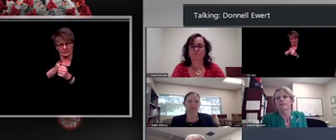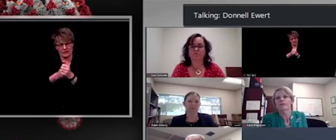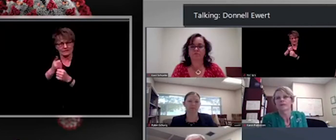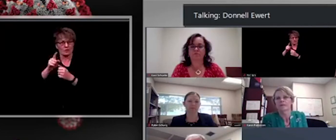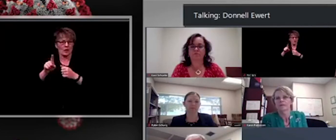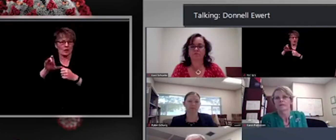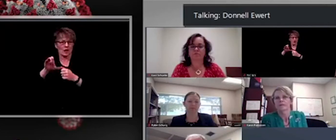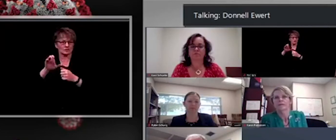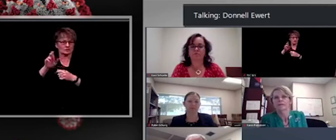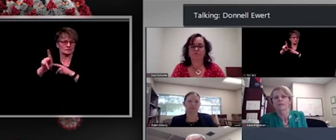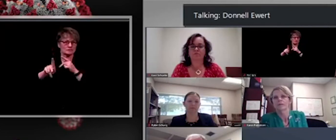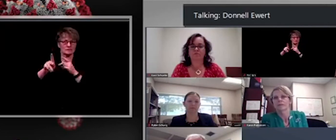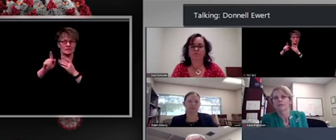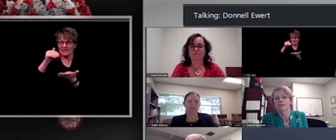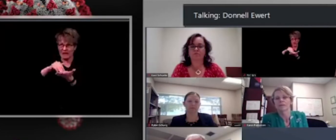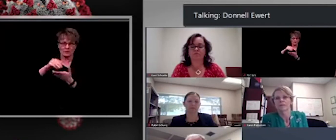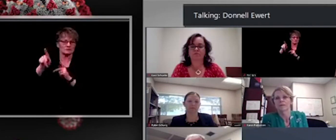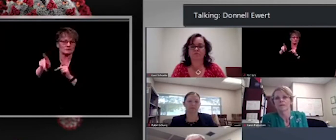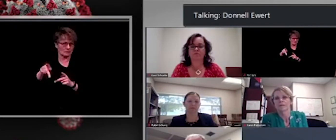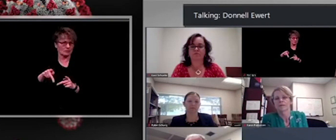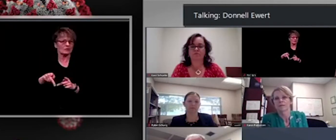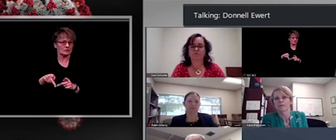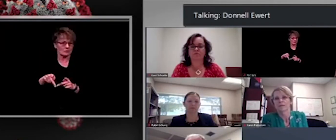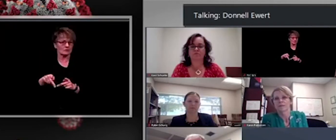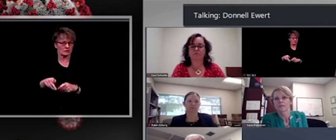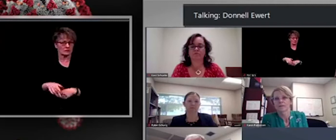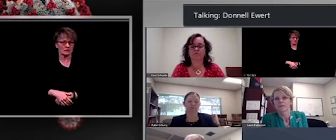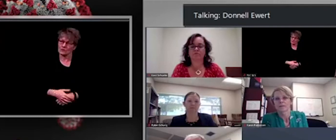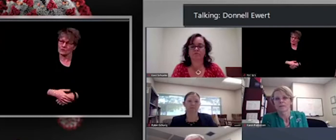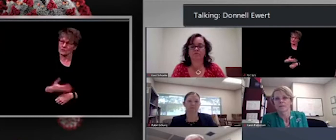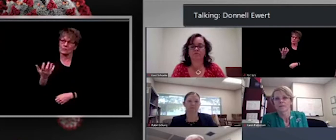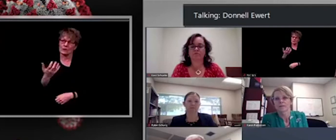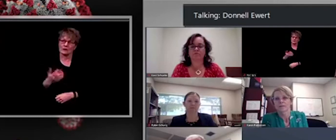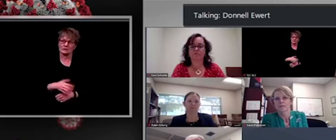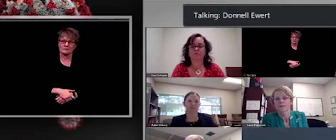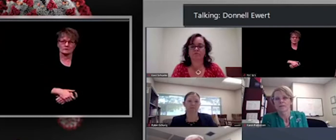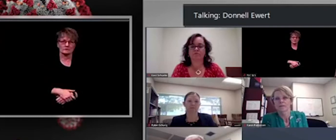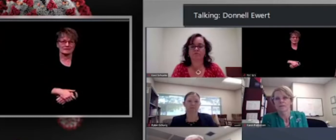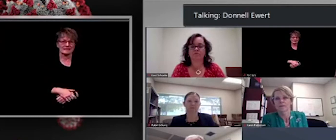rate for Shasta County, that's per a hundred thousand. So ,that's 75 per million. So you